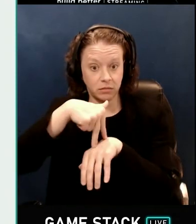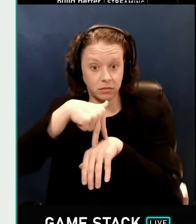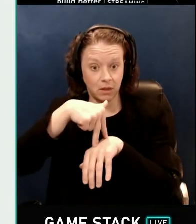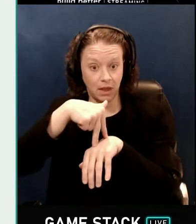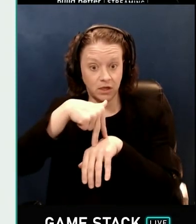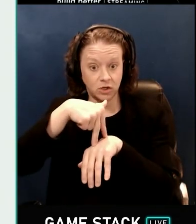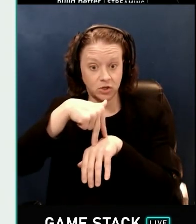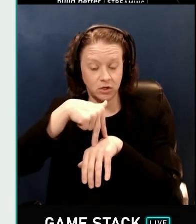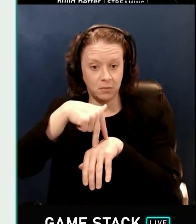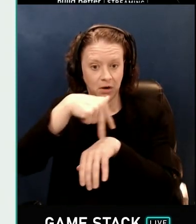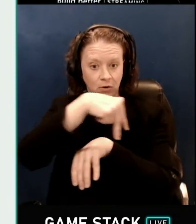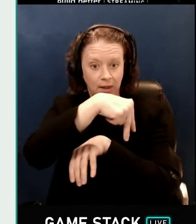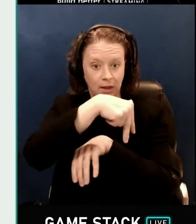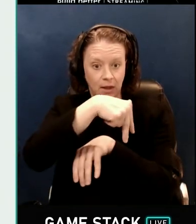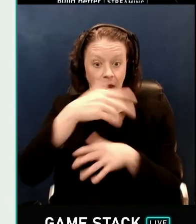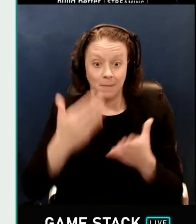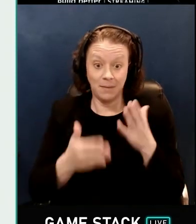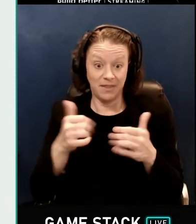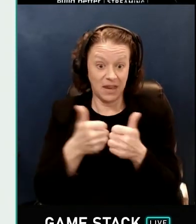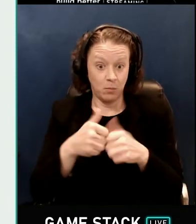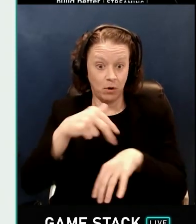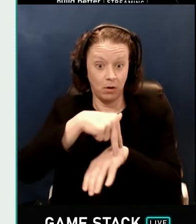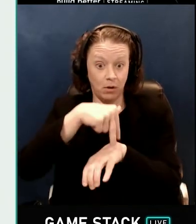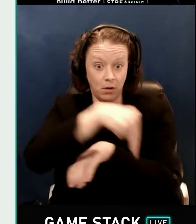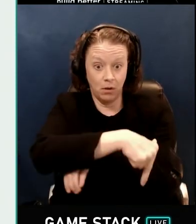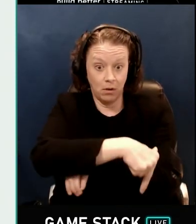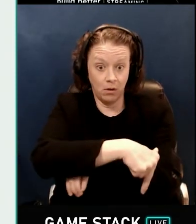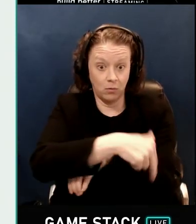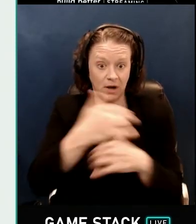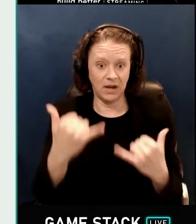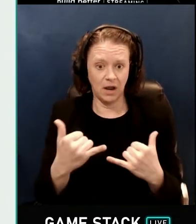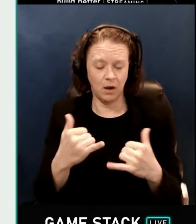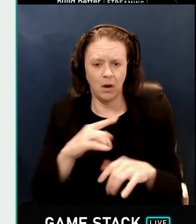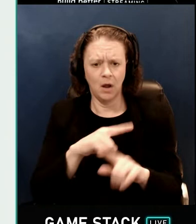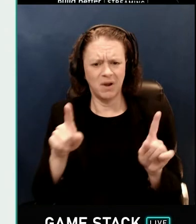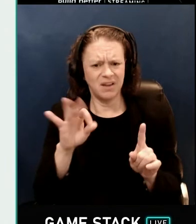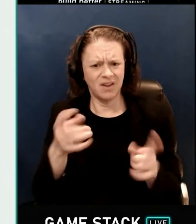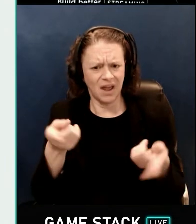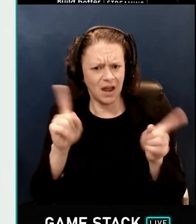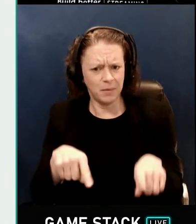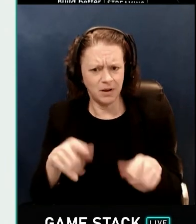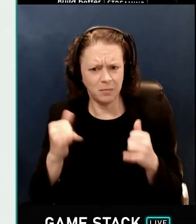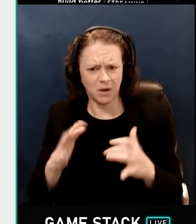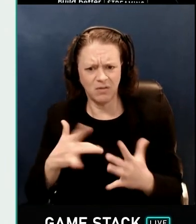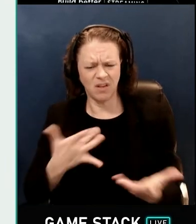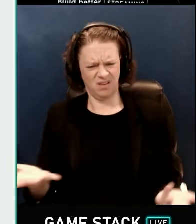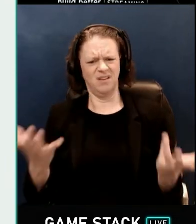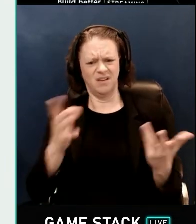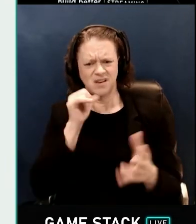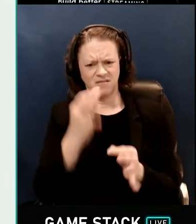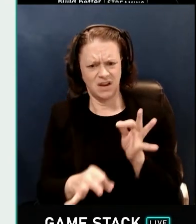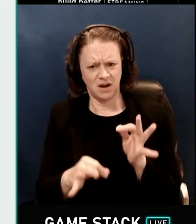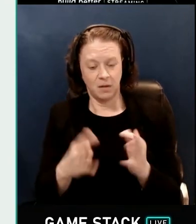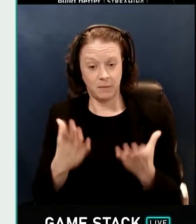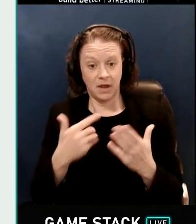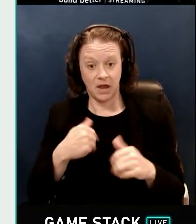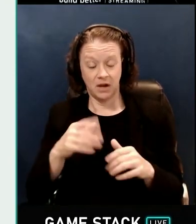but if so, the player would think that's unfair because they might have had a chance to react.